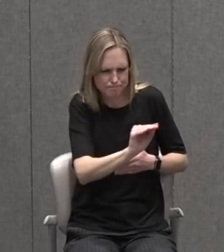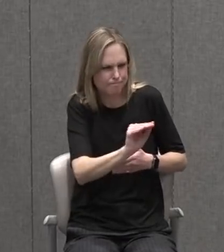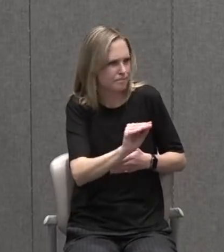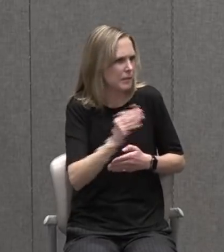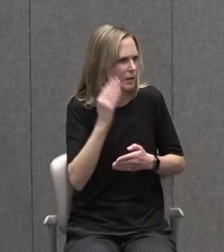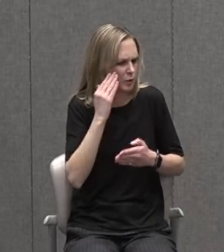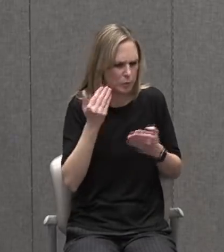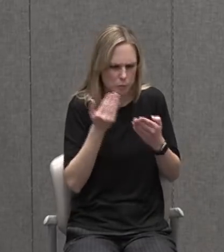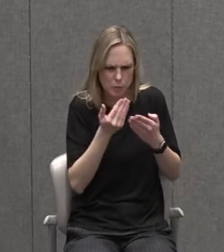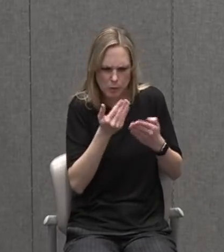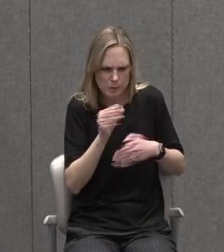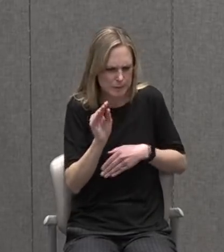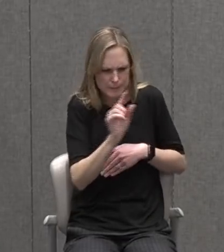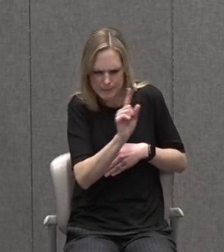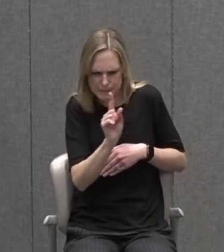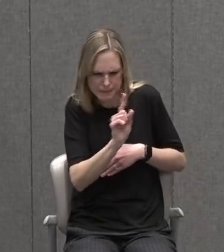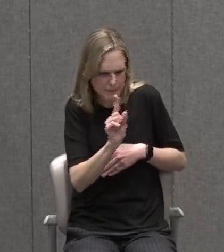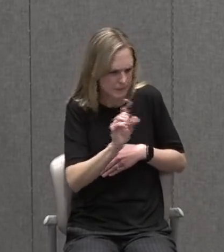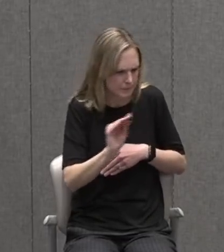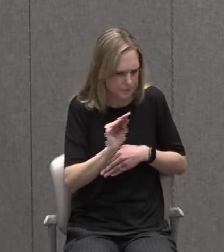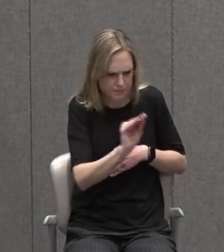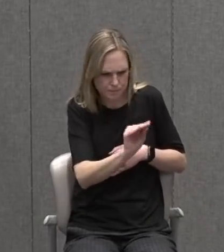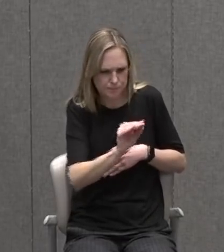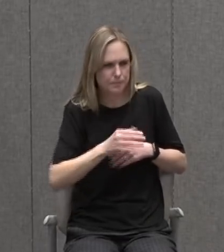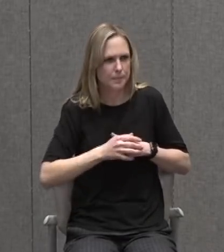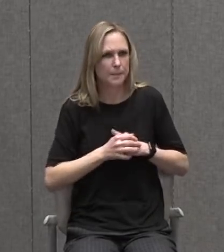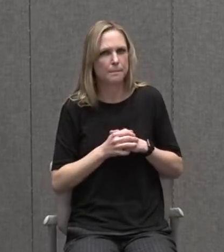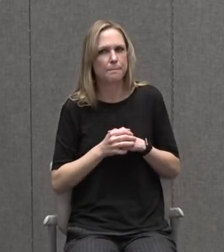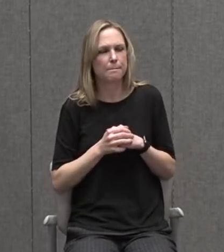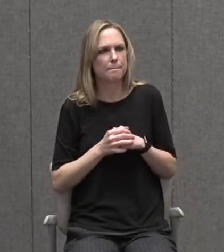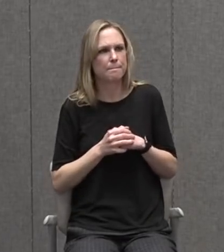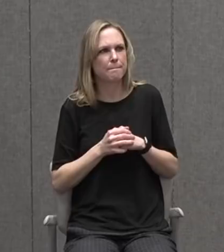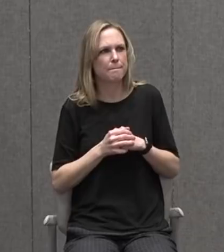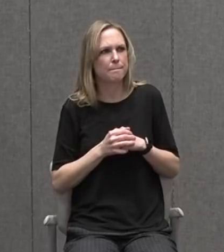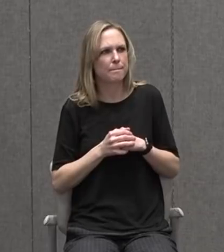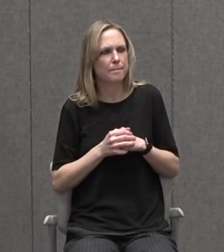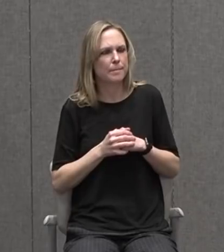but I'm not there yet, or another 500, so I'm almost there.